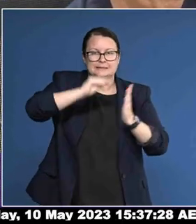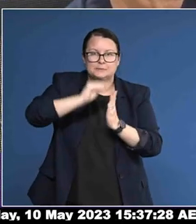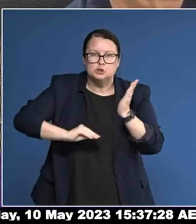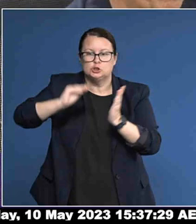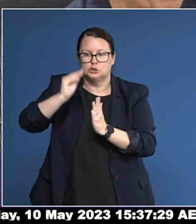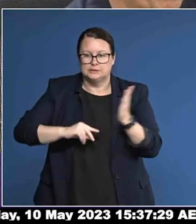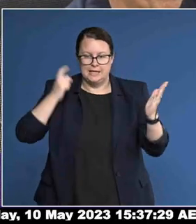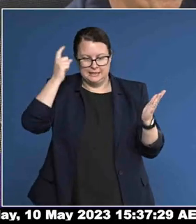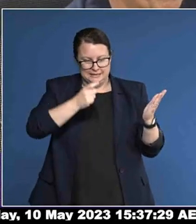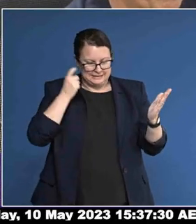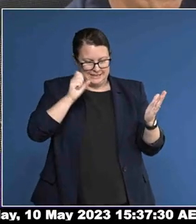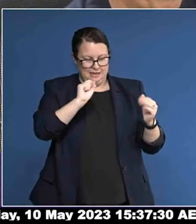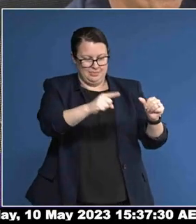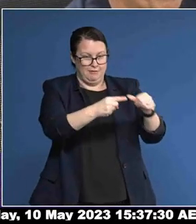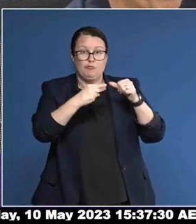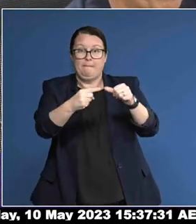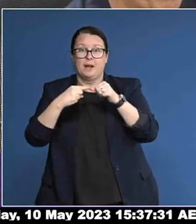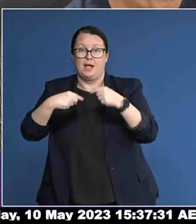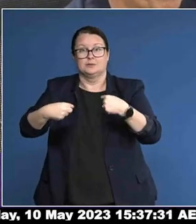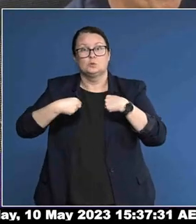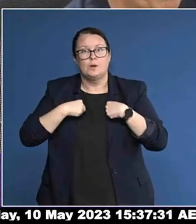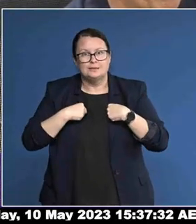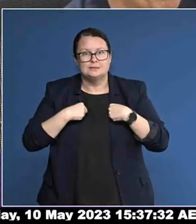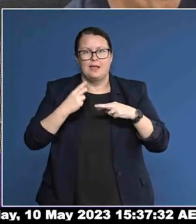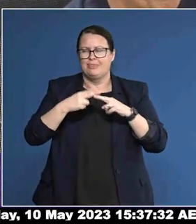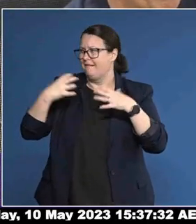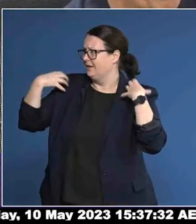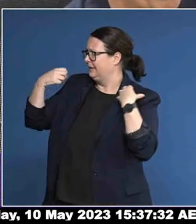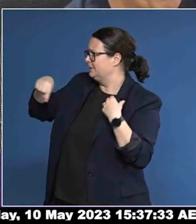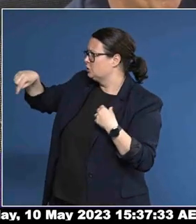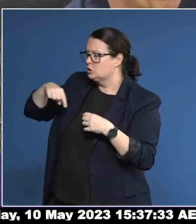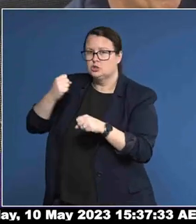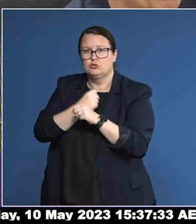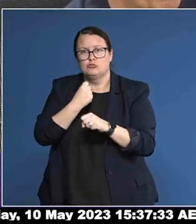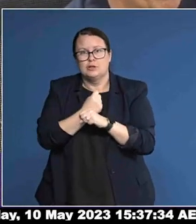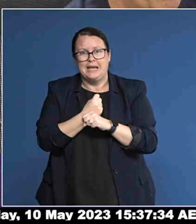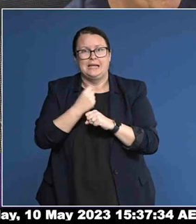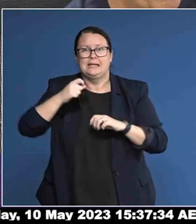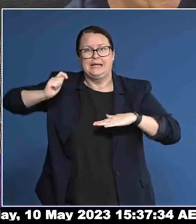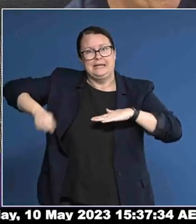reply and for the Commissioners to prepare a hearing report following this hearing are so